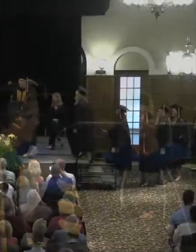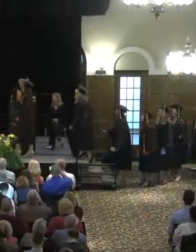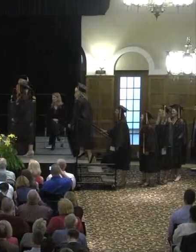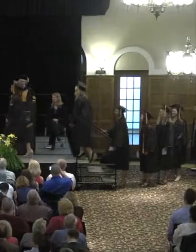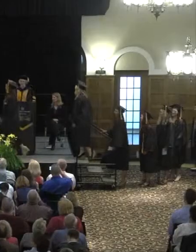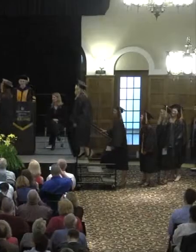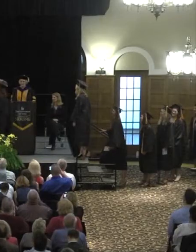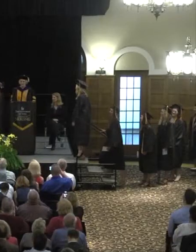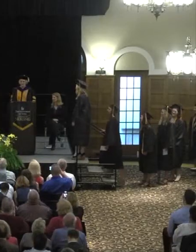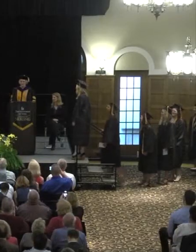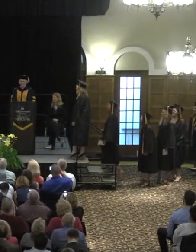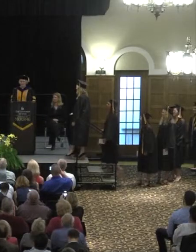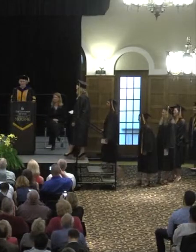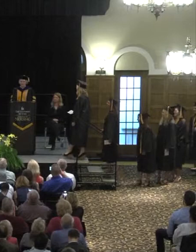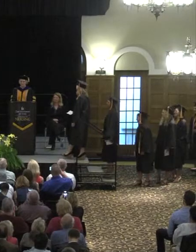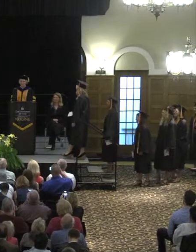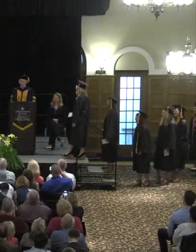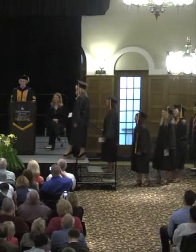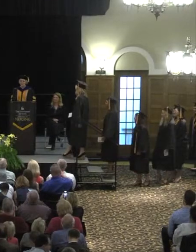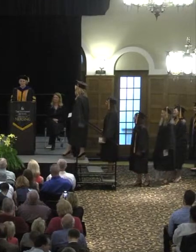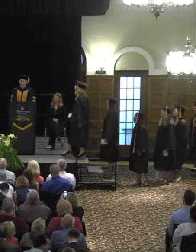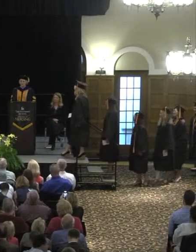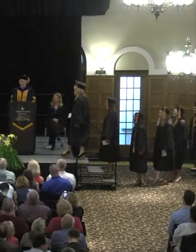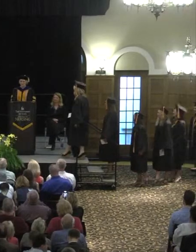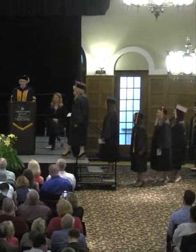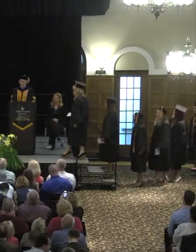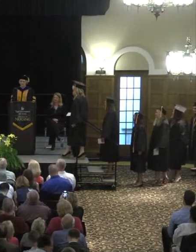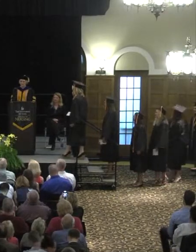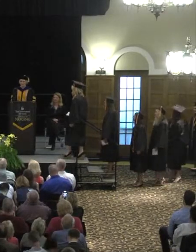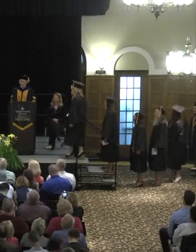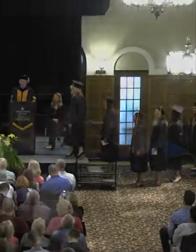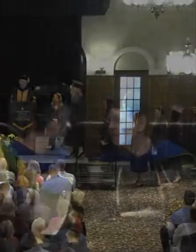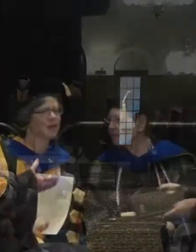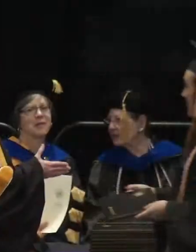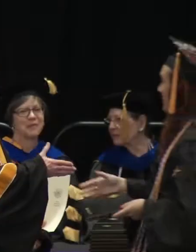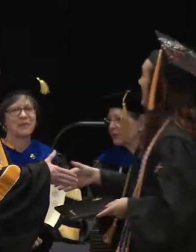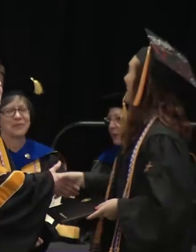Taylor Fassbinder, Bachelor of Science in Nursing, BSN,